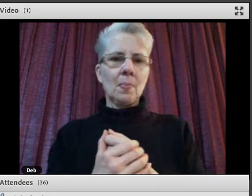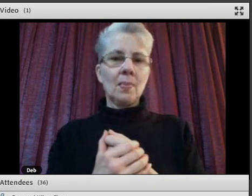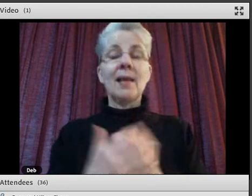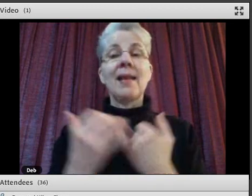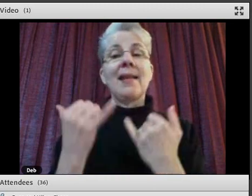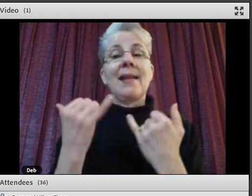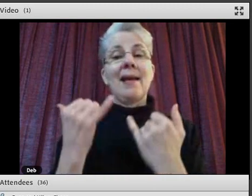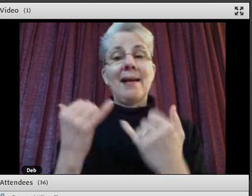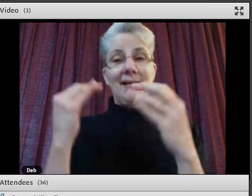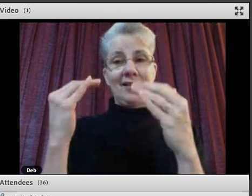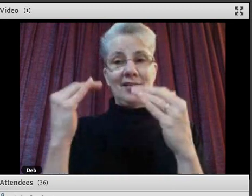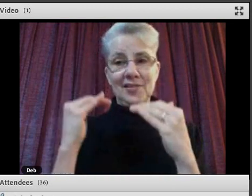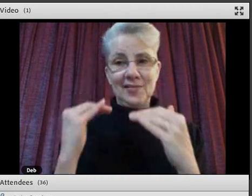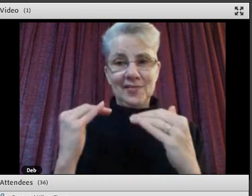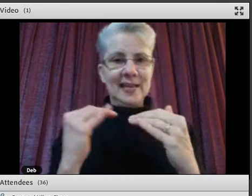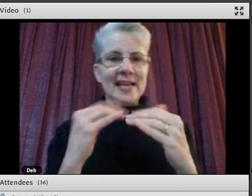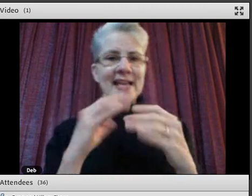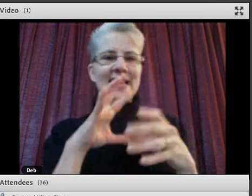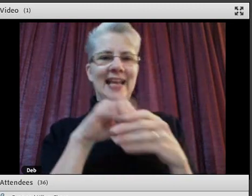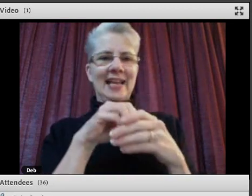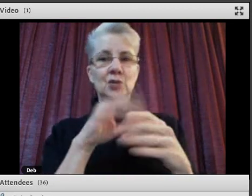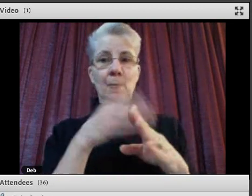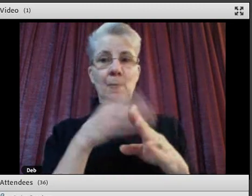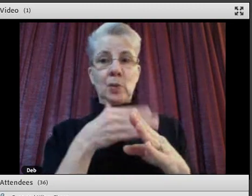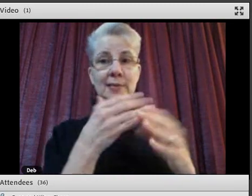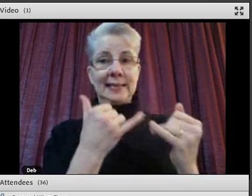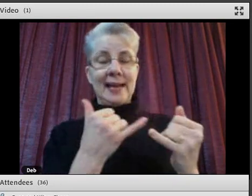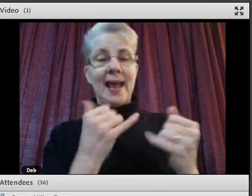Okay, getting into the Music.